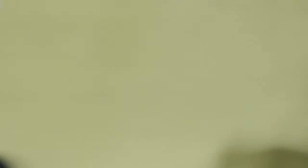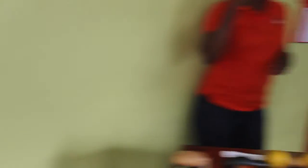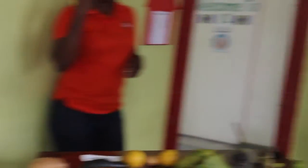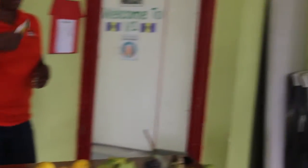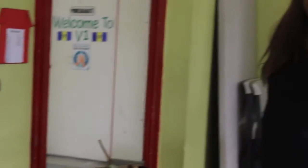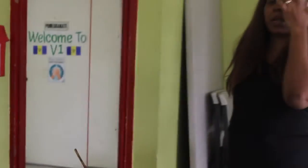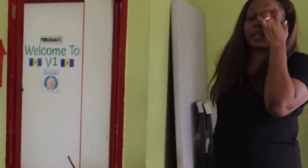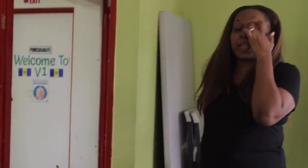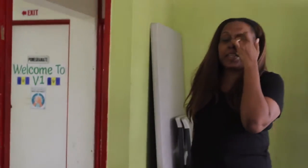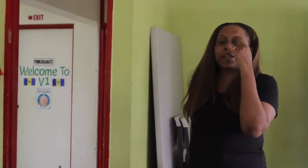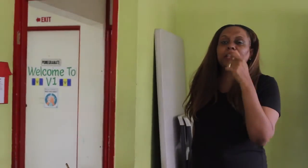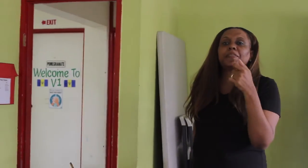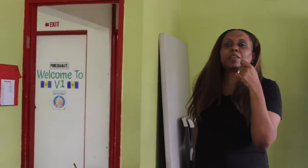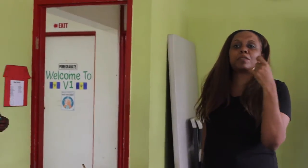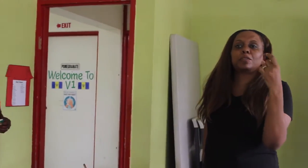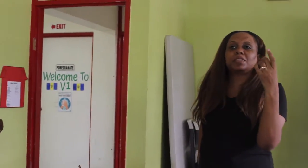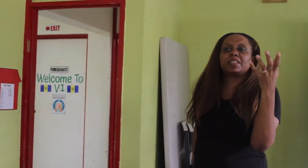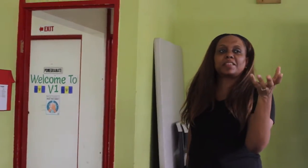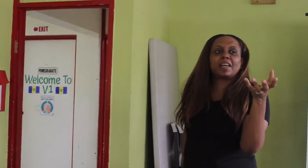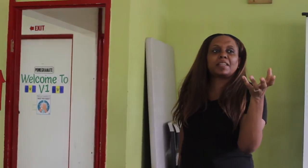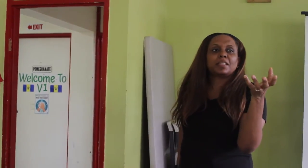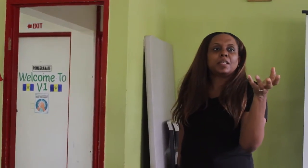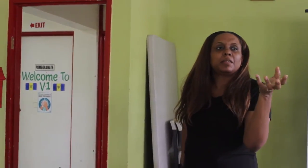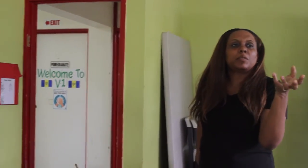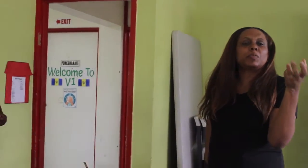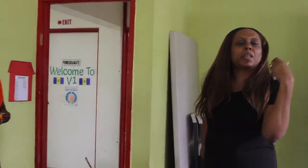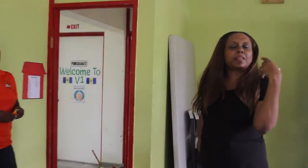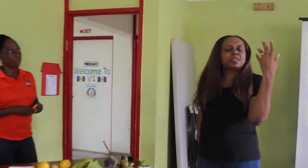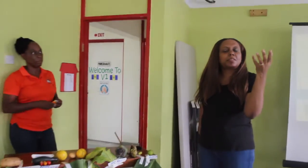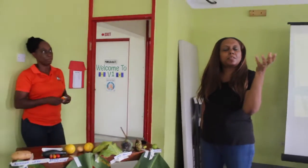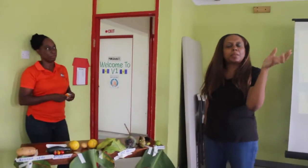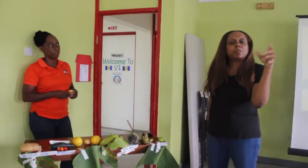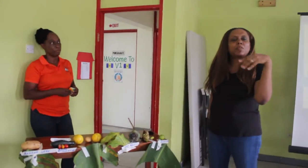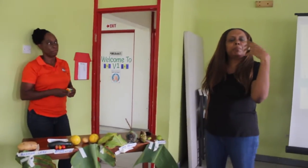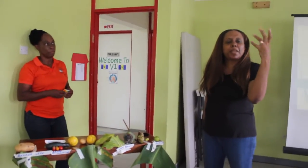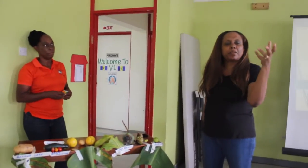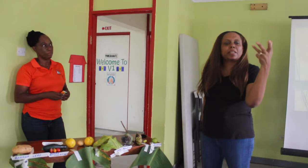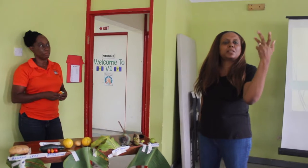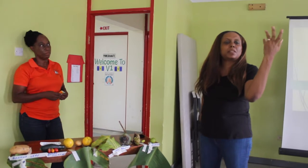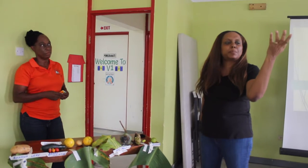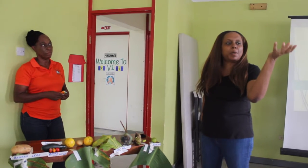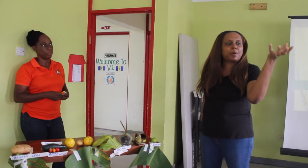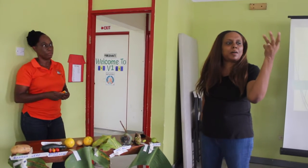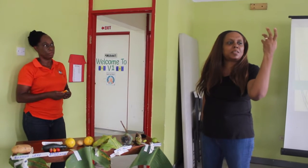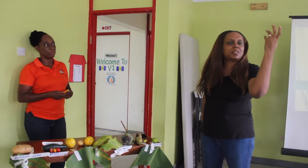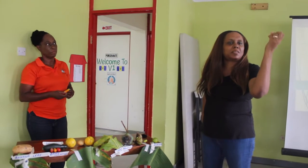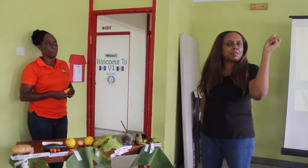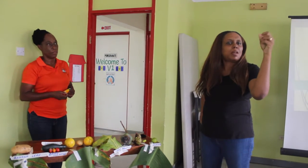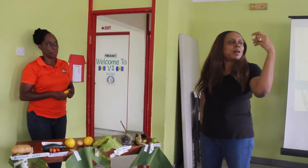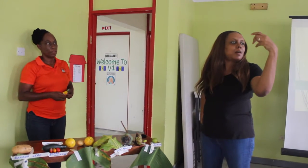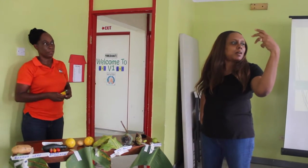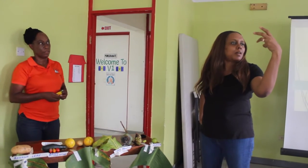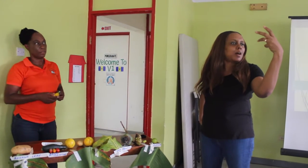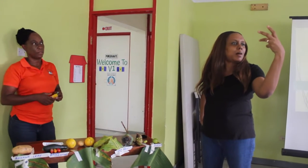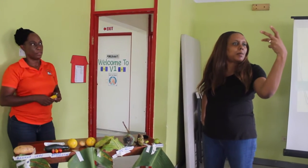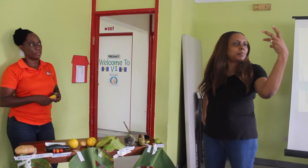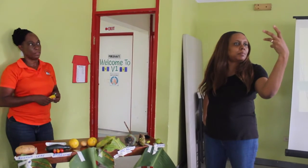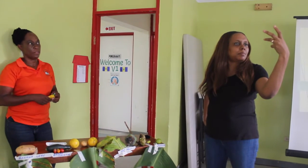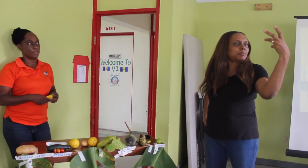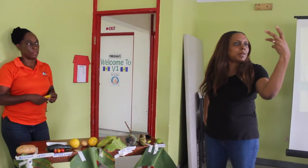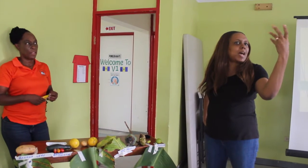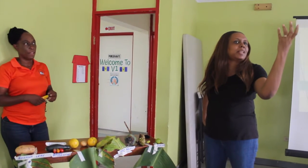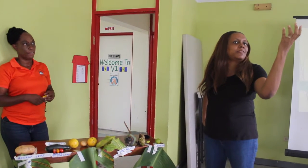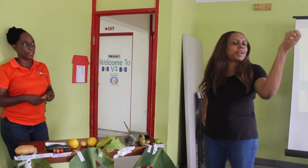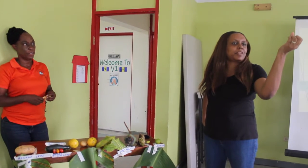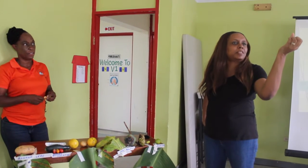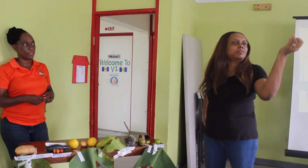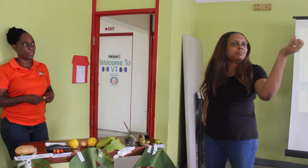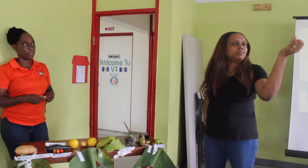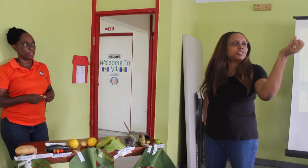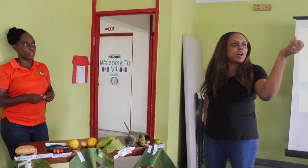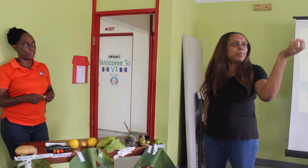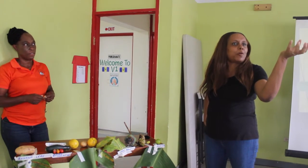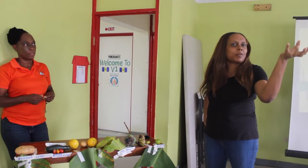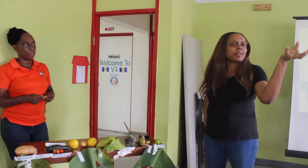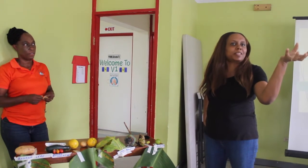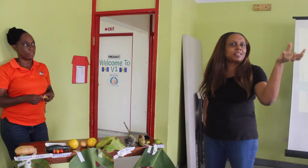so even if it grows like that are they still capable of bearing the papa's um at very top or is